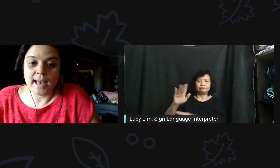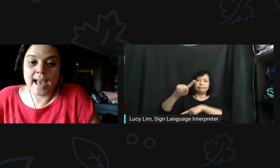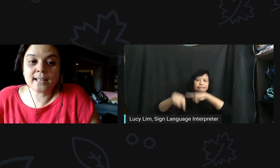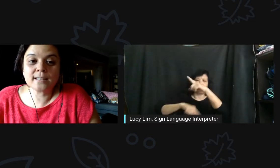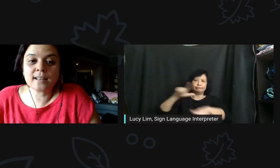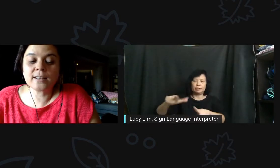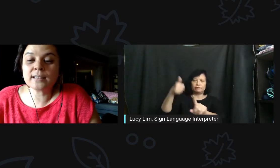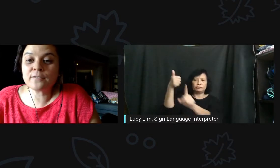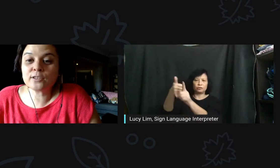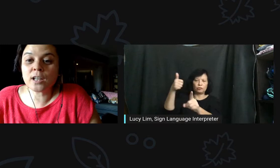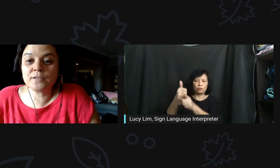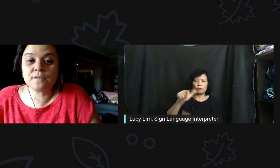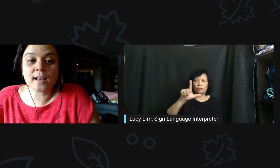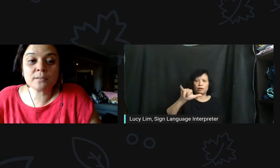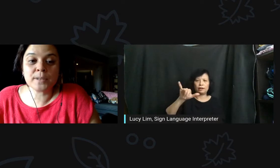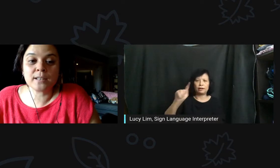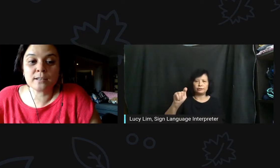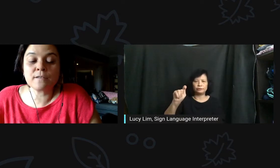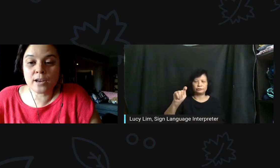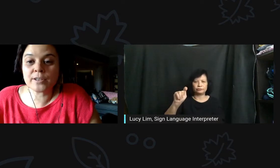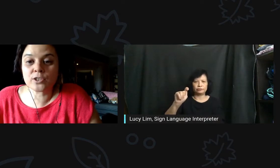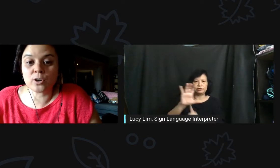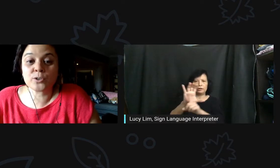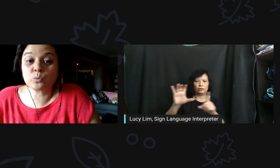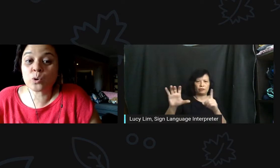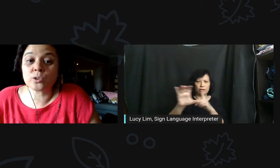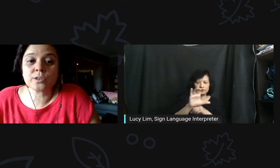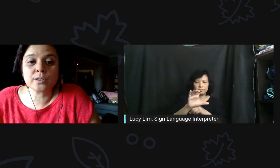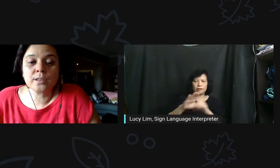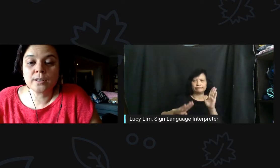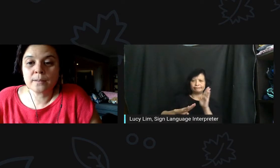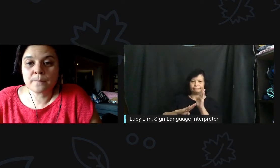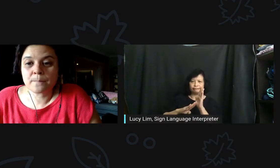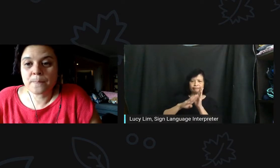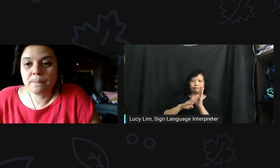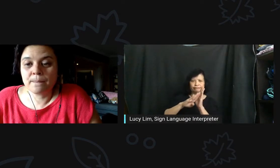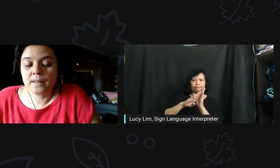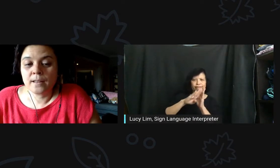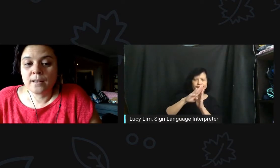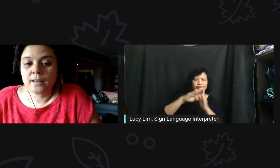and the level of development varies accross the world.